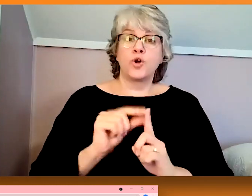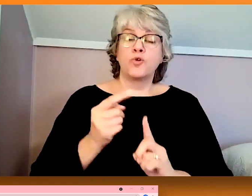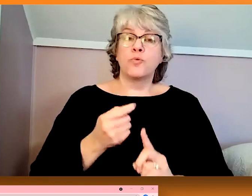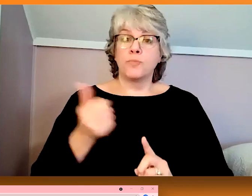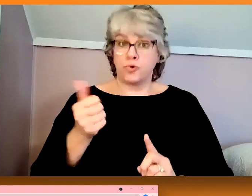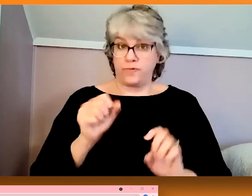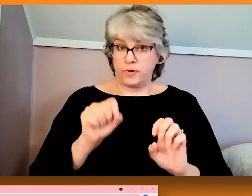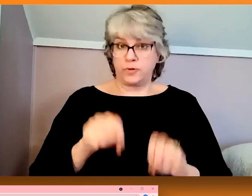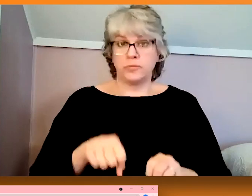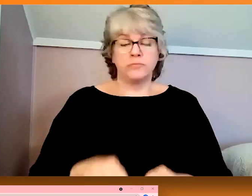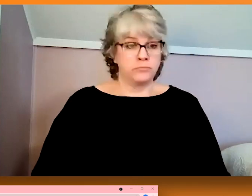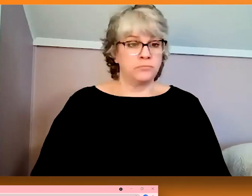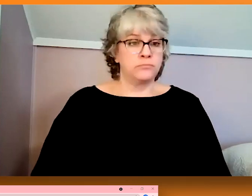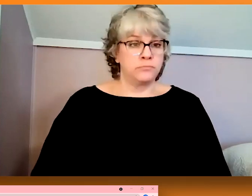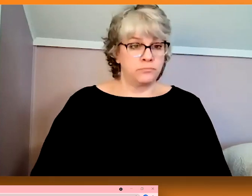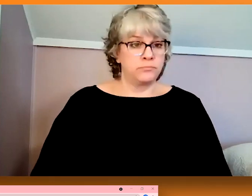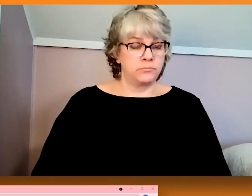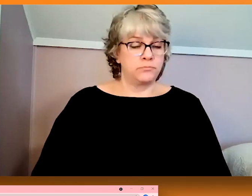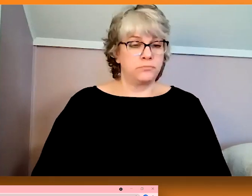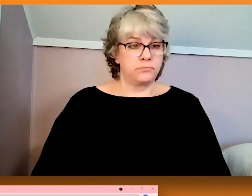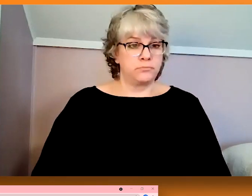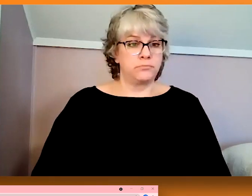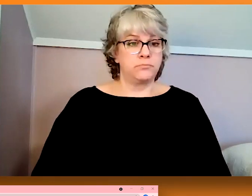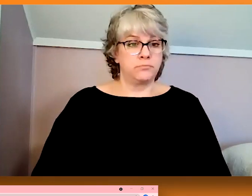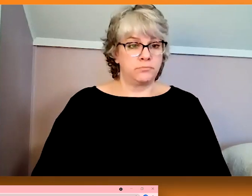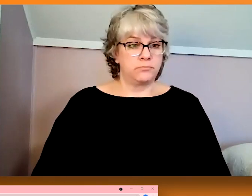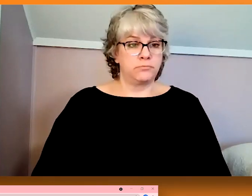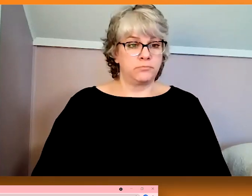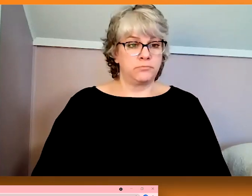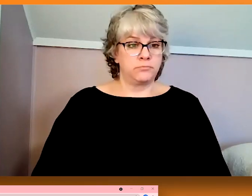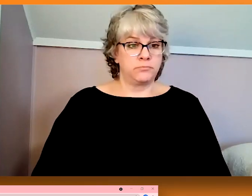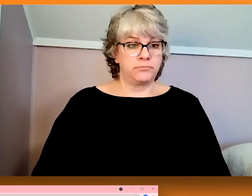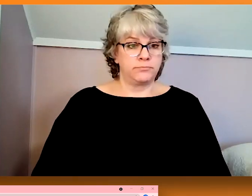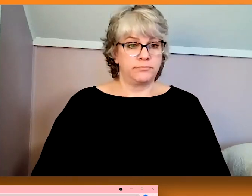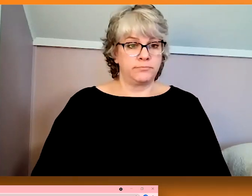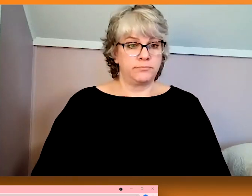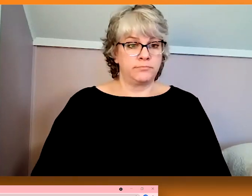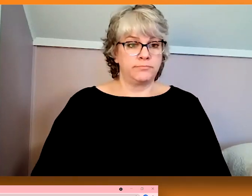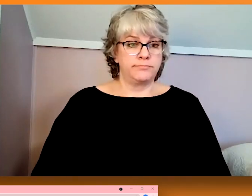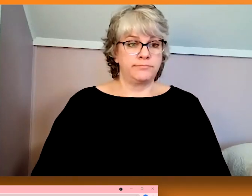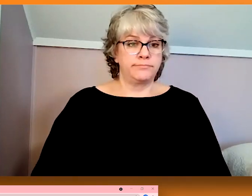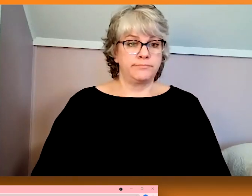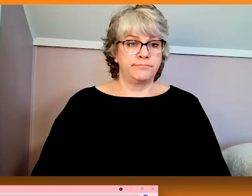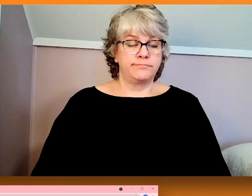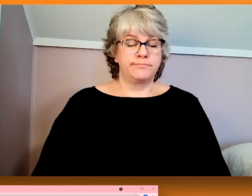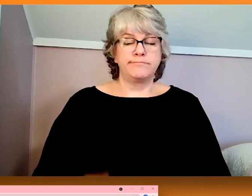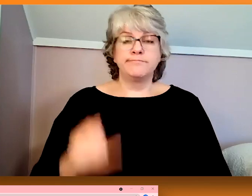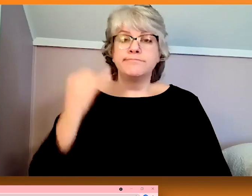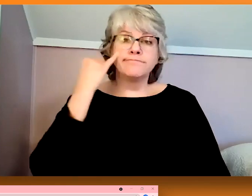So If there's anything that you want to look at,